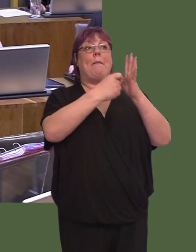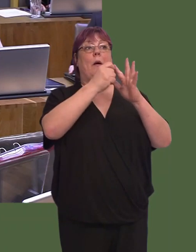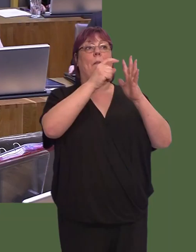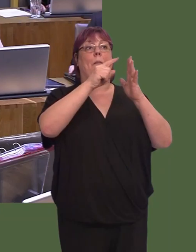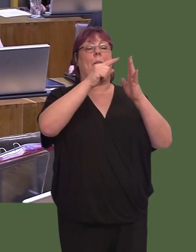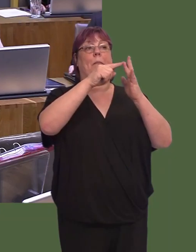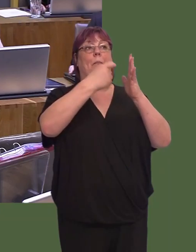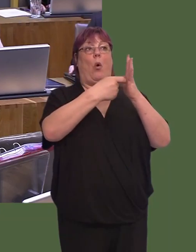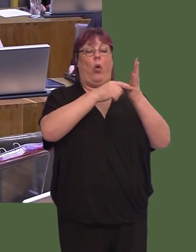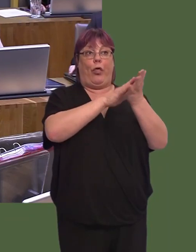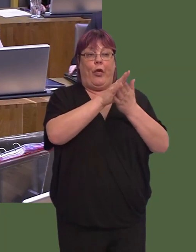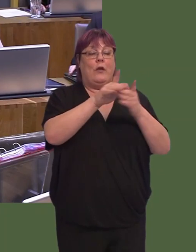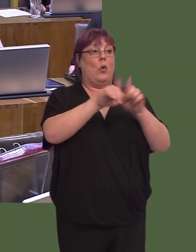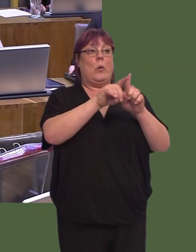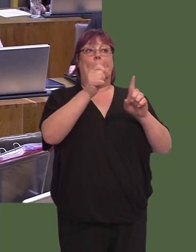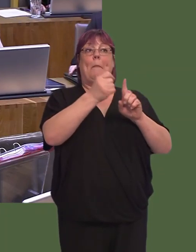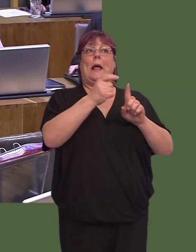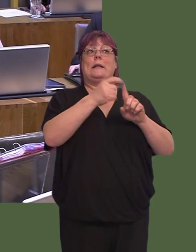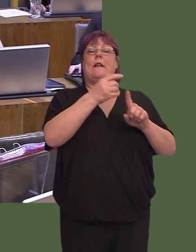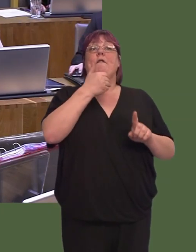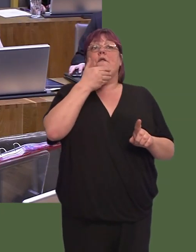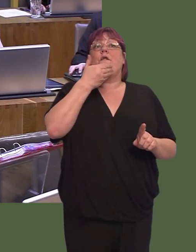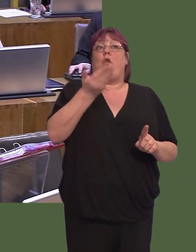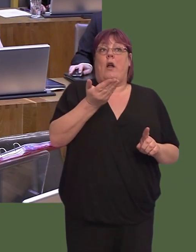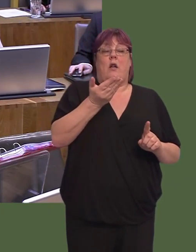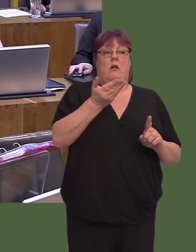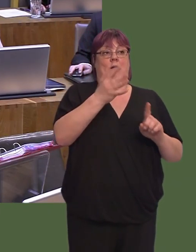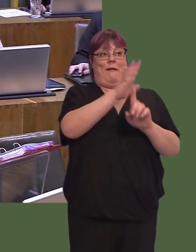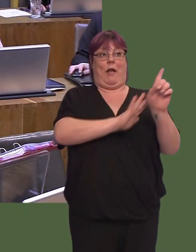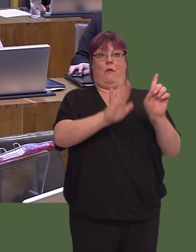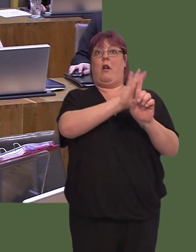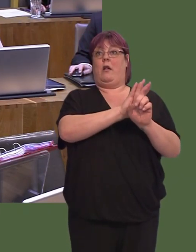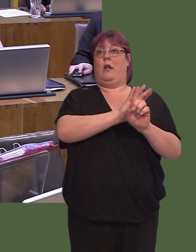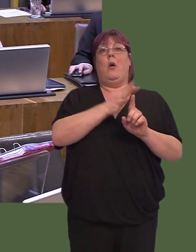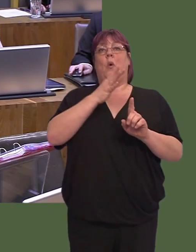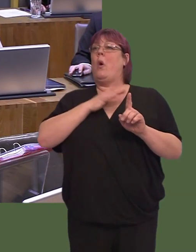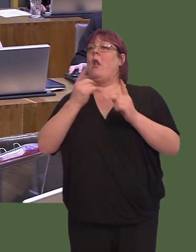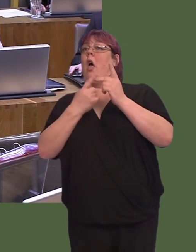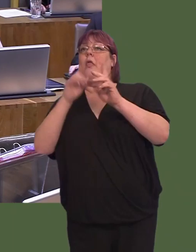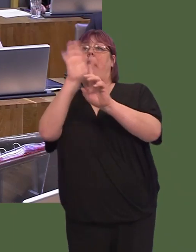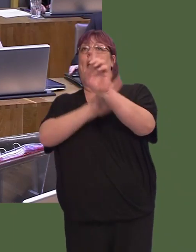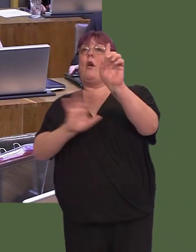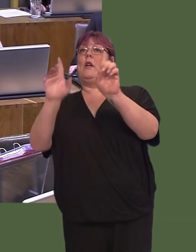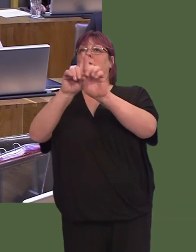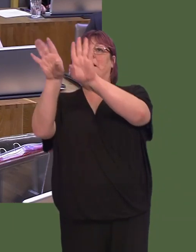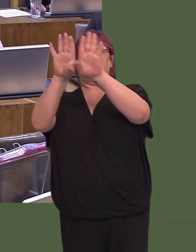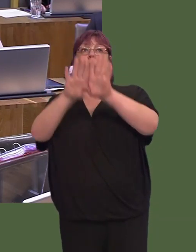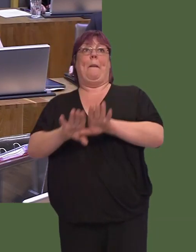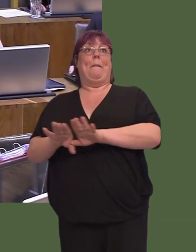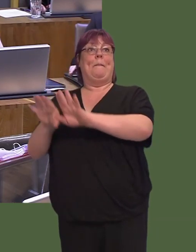very much hope that other towns and villages across Wales will follow suit. It's great to see Anglesey local authority taking that initiative.